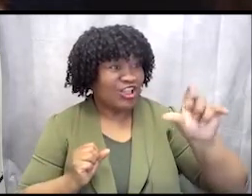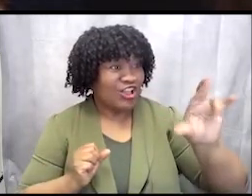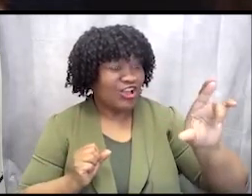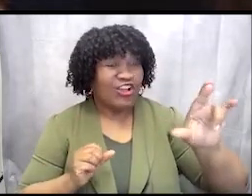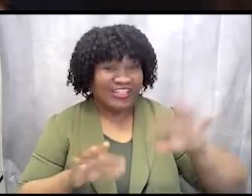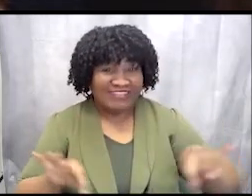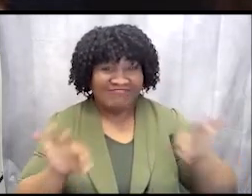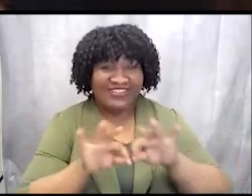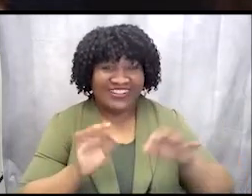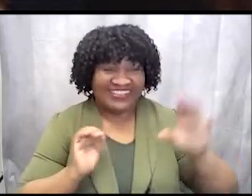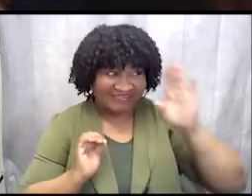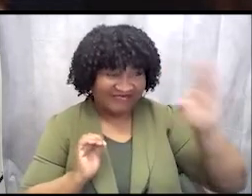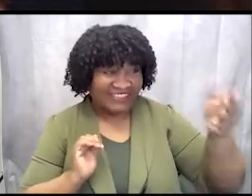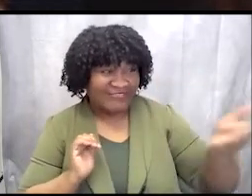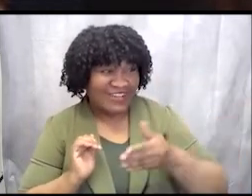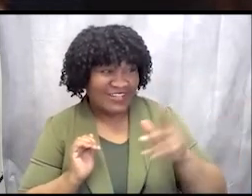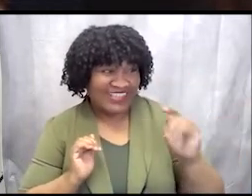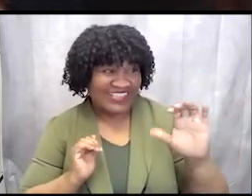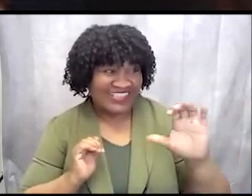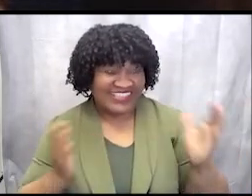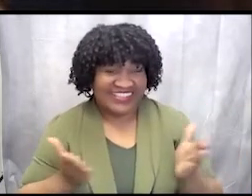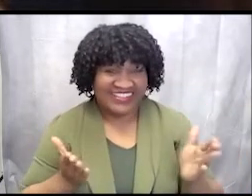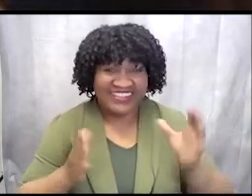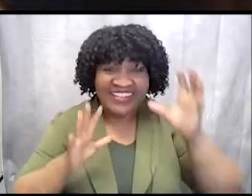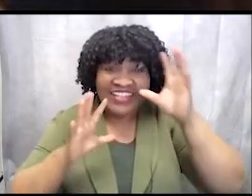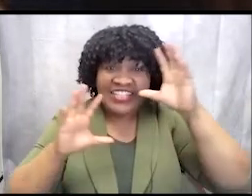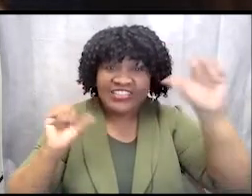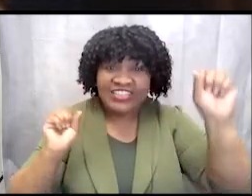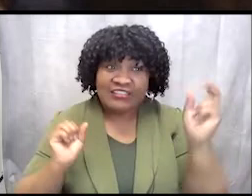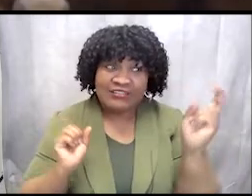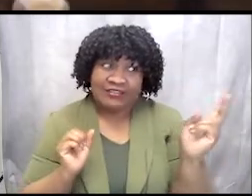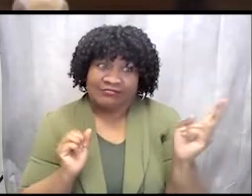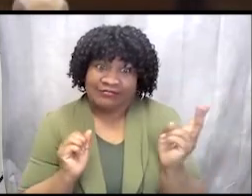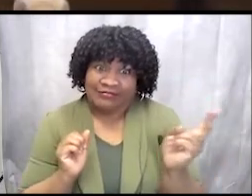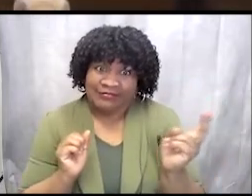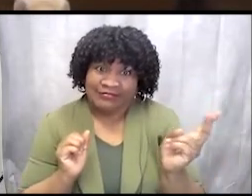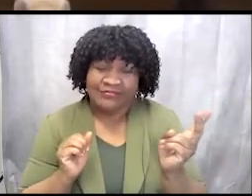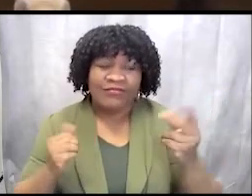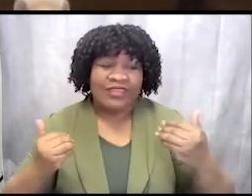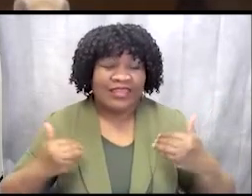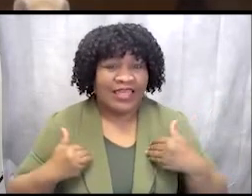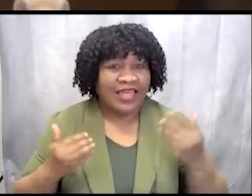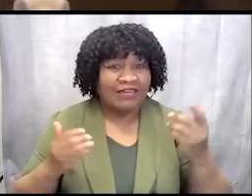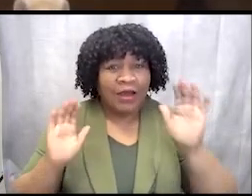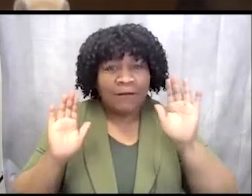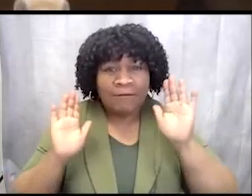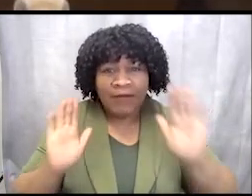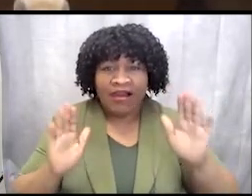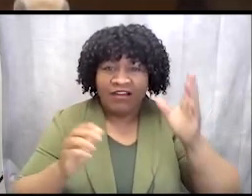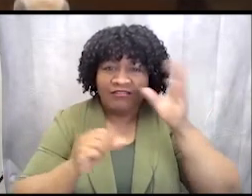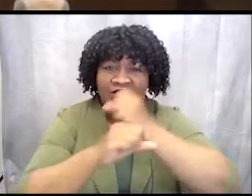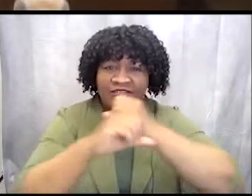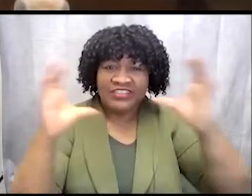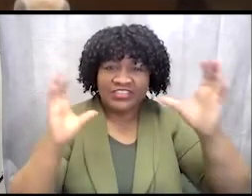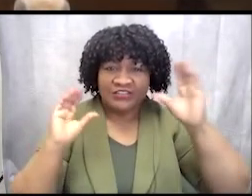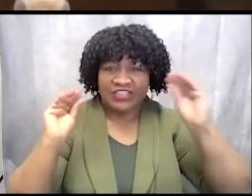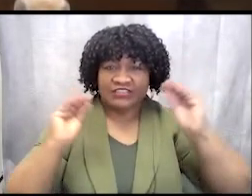Welcome to TC. Chancellor Young and Chancellor Banks have had such a powerful vision for educational equity